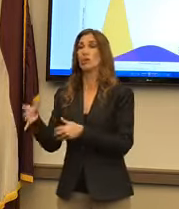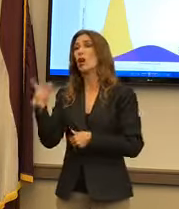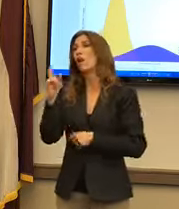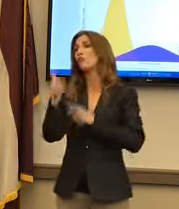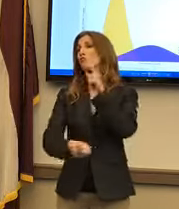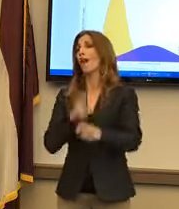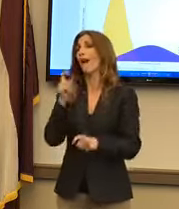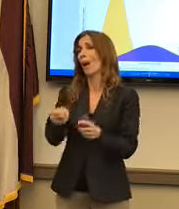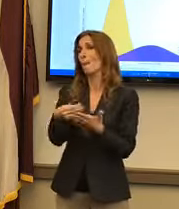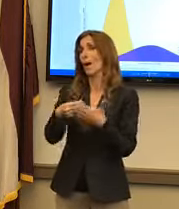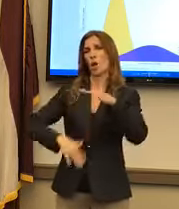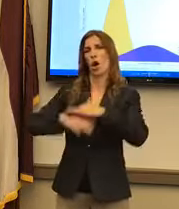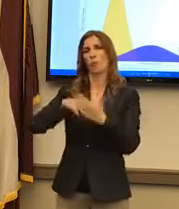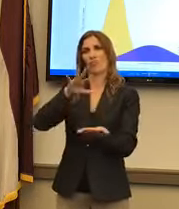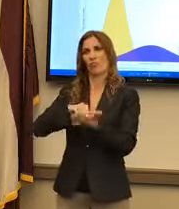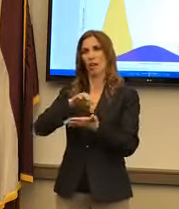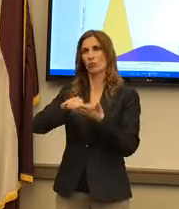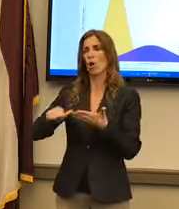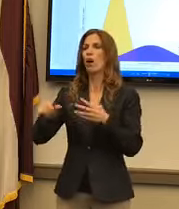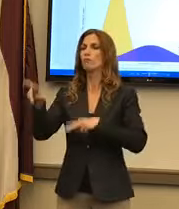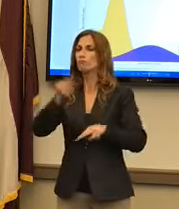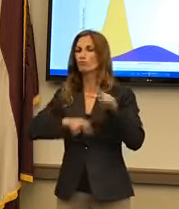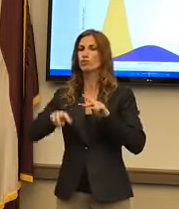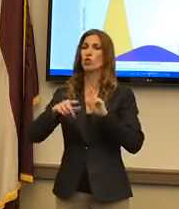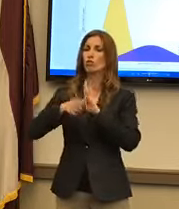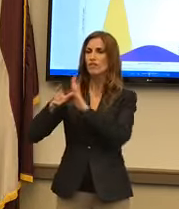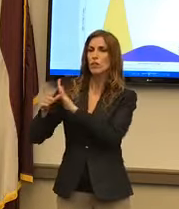thousand dollars are being reviewed and processed on a rolling basis to safety